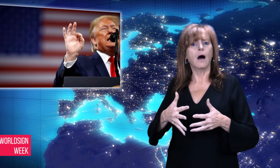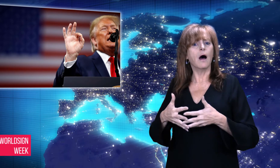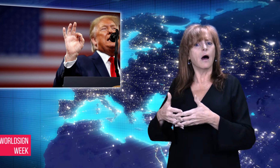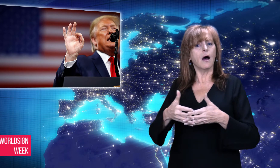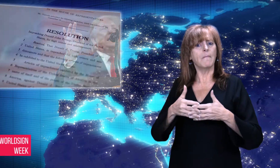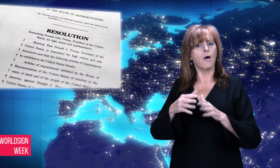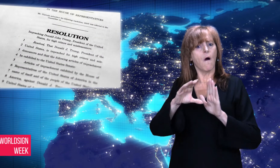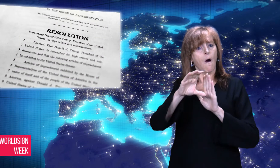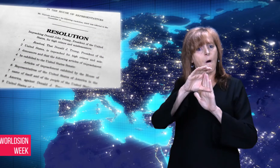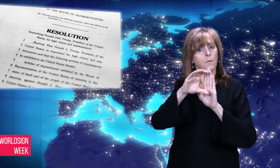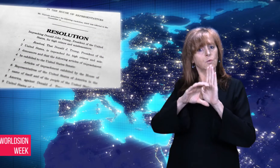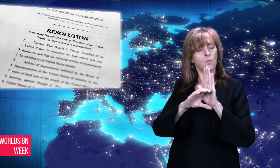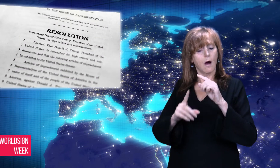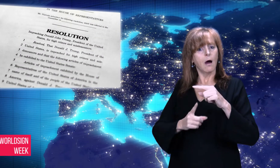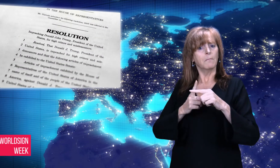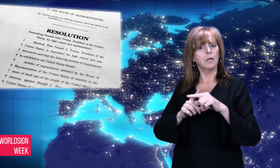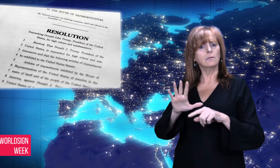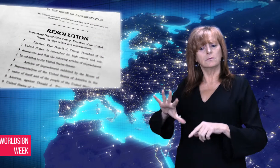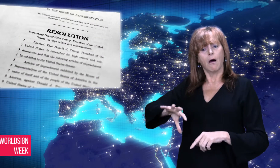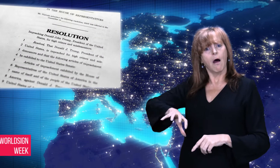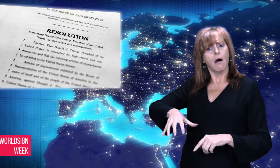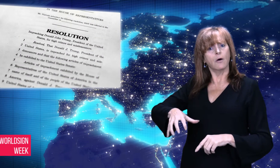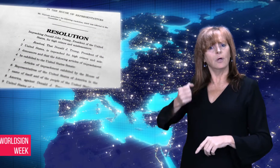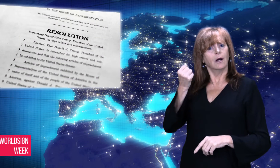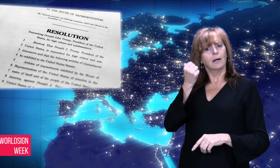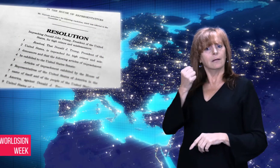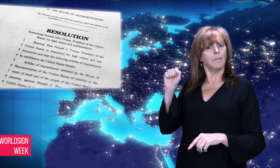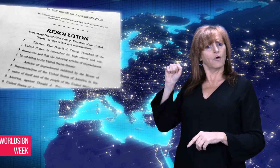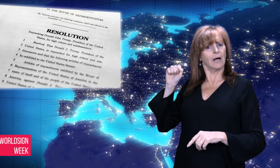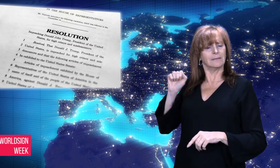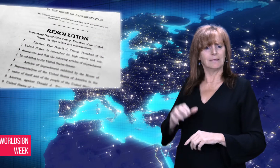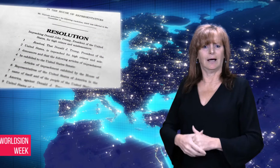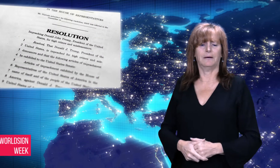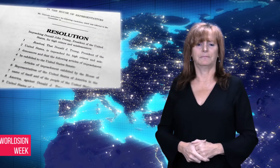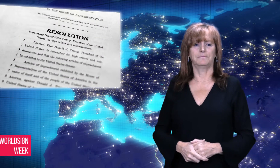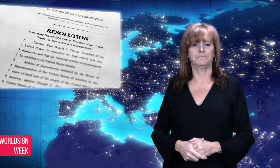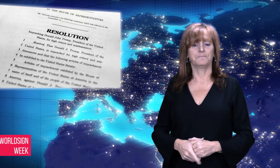country’s democracy. President Trump has denied